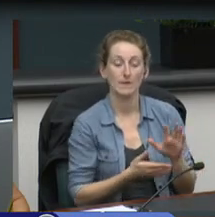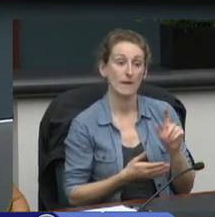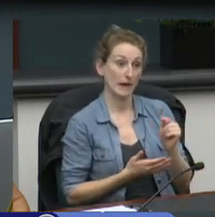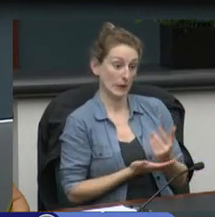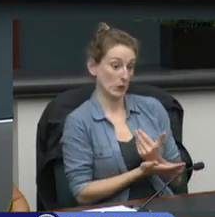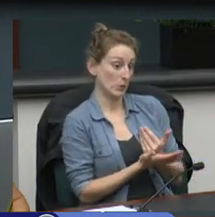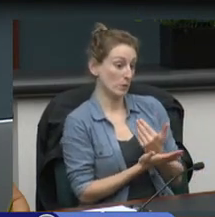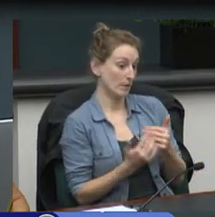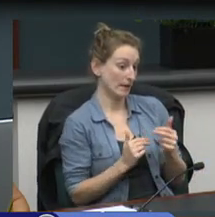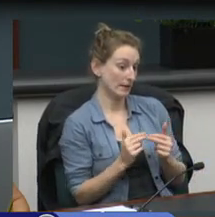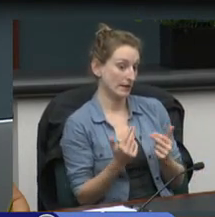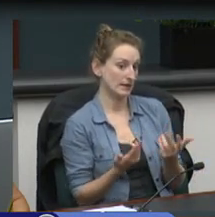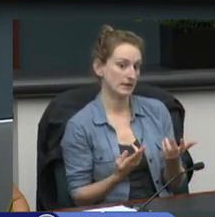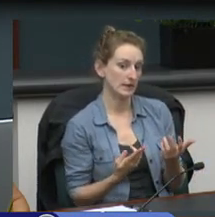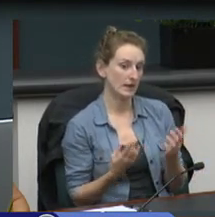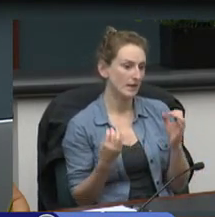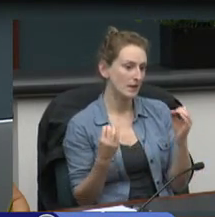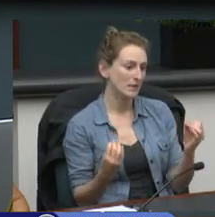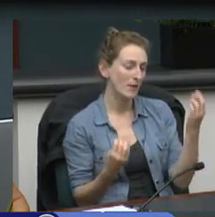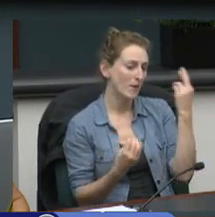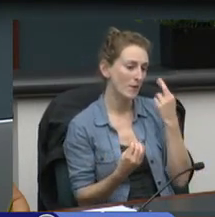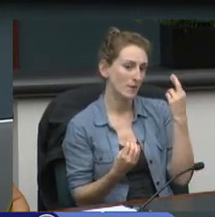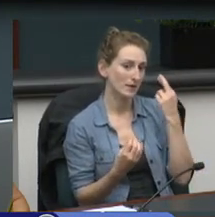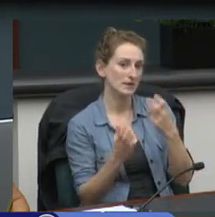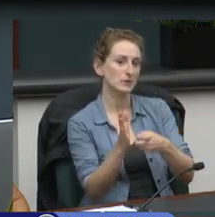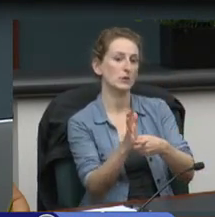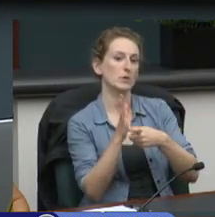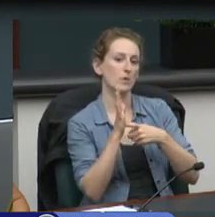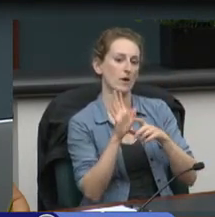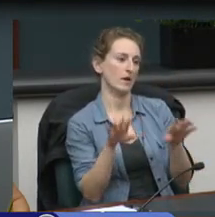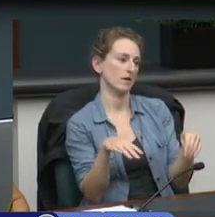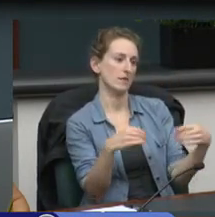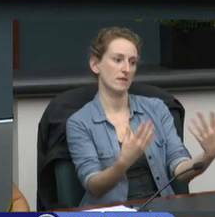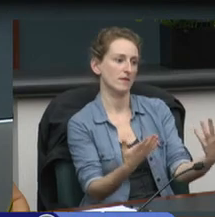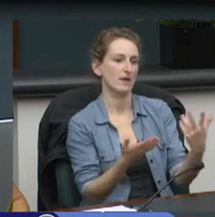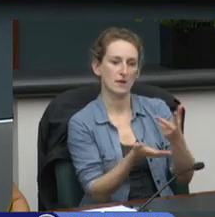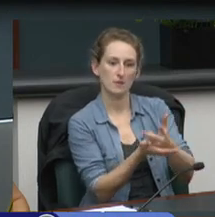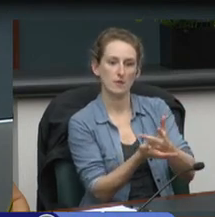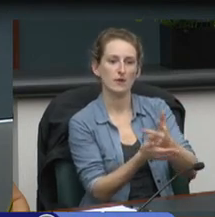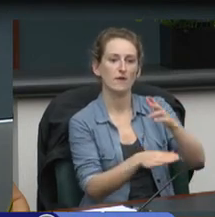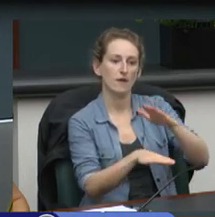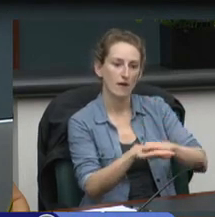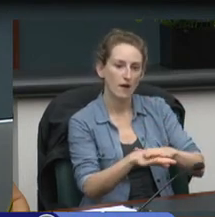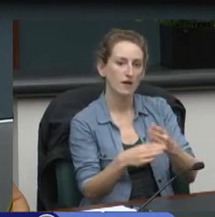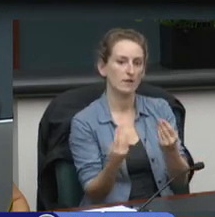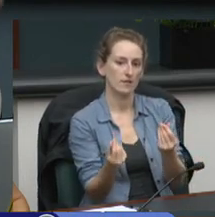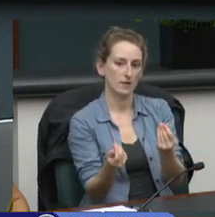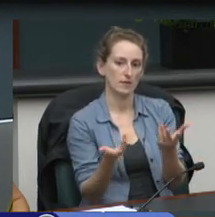particular reason to require them to provide parking on their house if 95% of